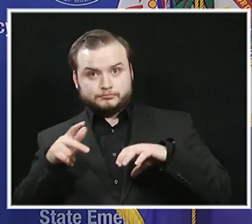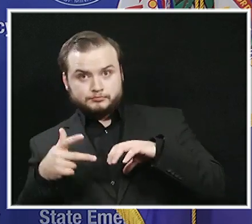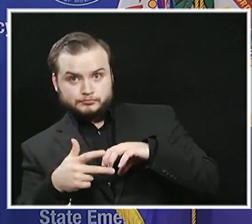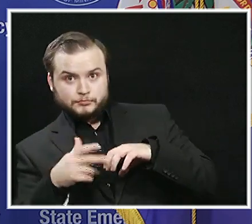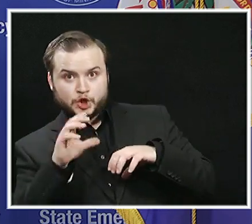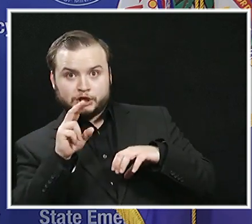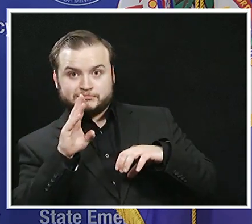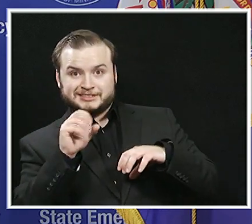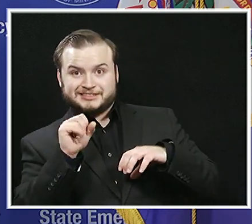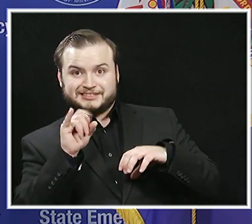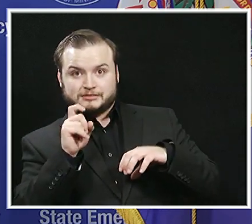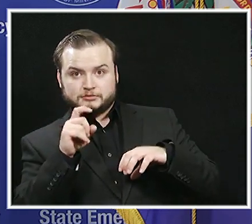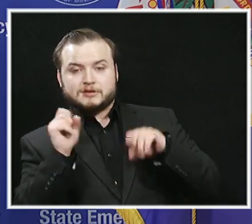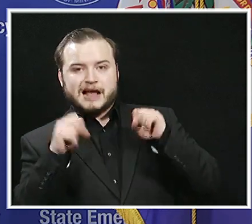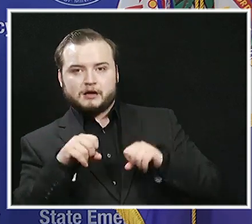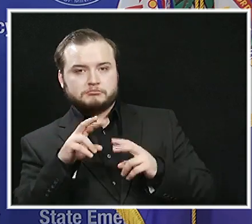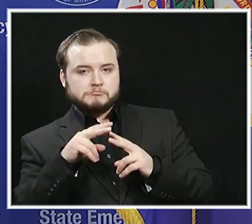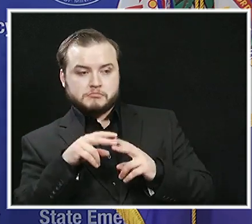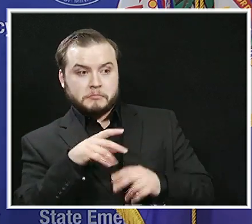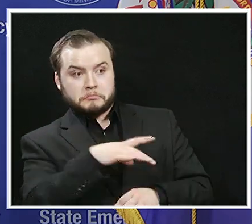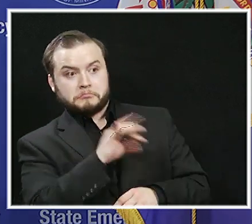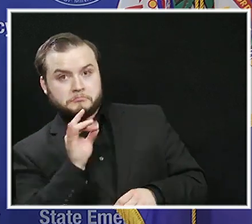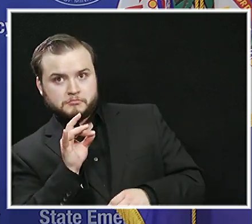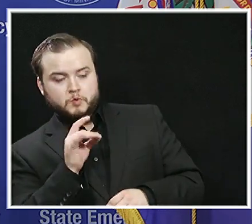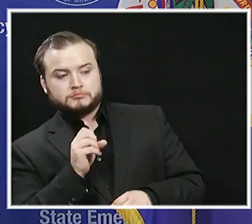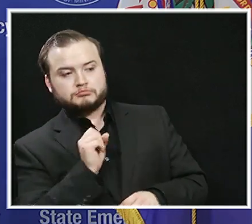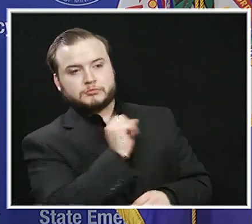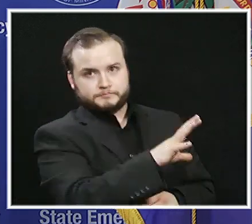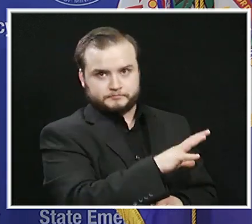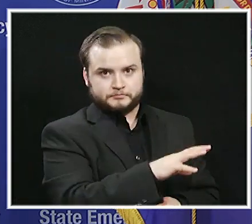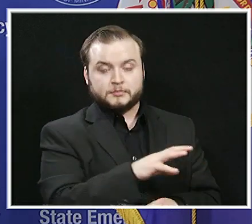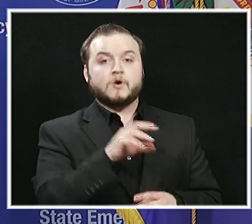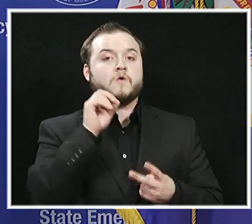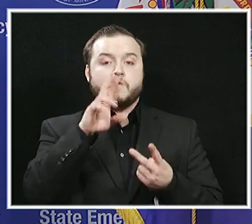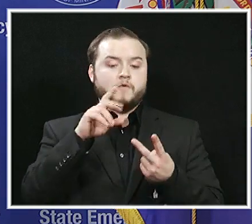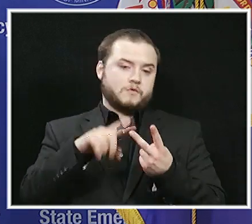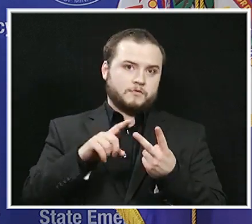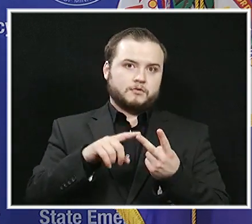with balance with public health. This announcement allows